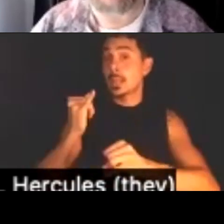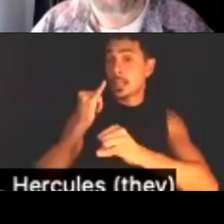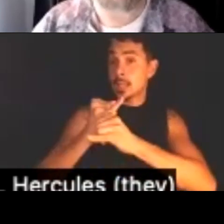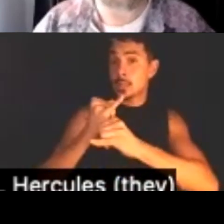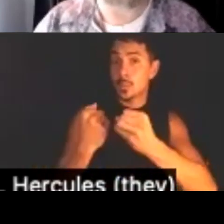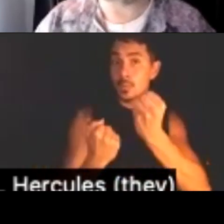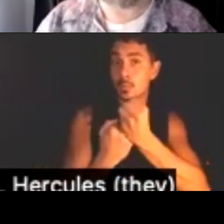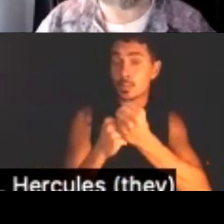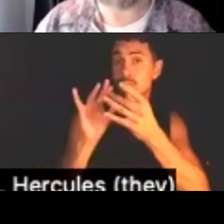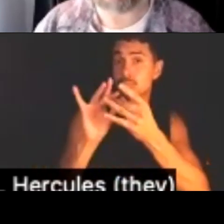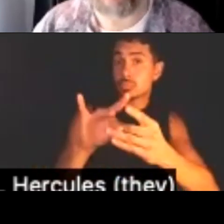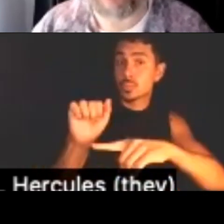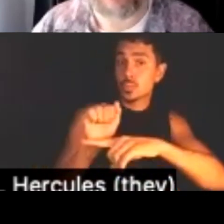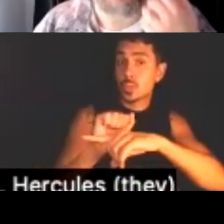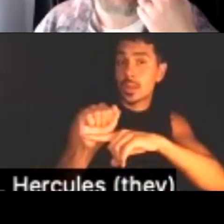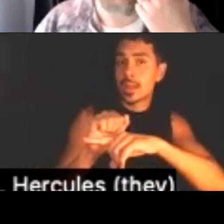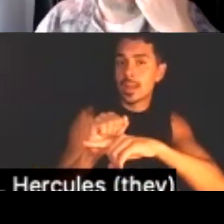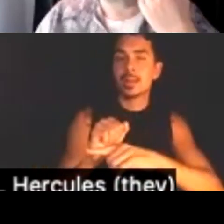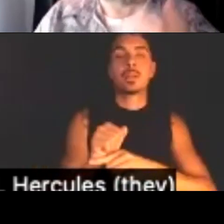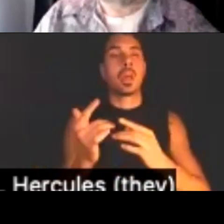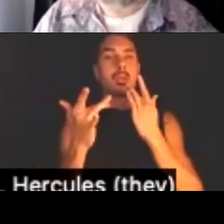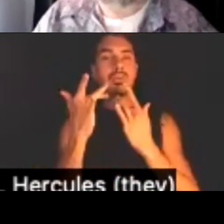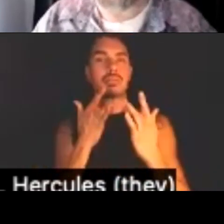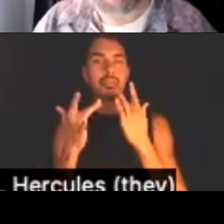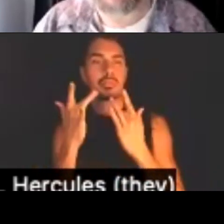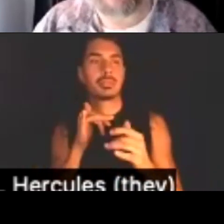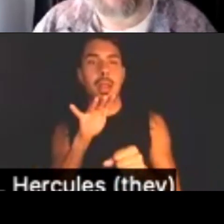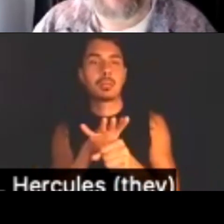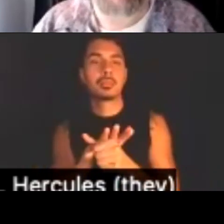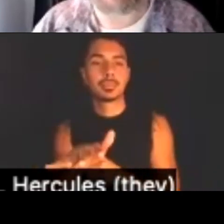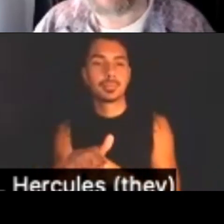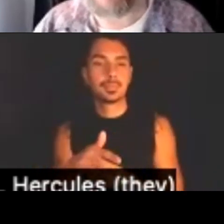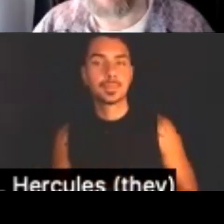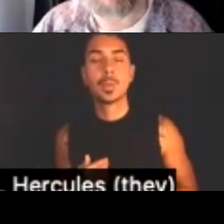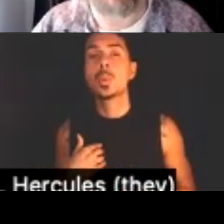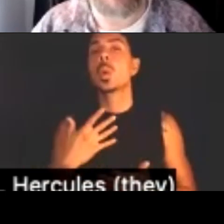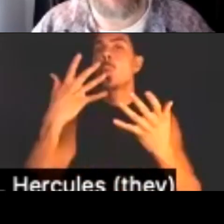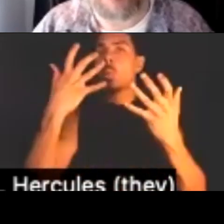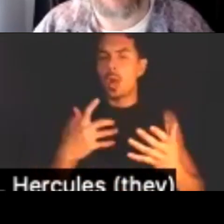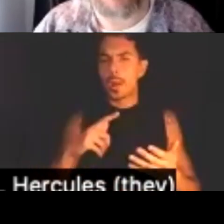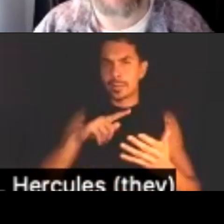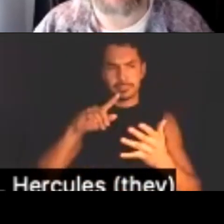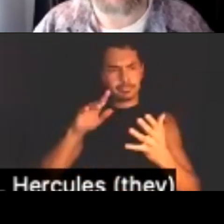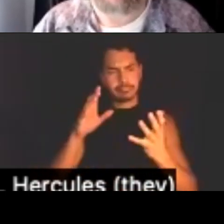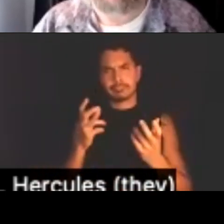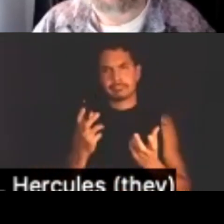And so, you know, this is another systemic issue where we want to make sure that we help organizations